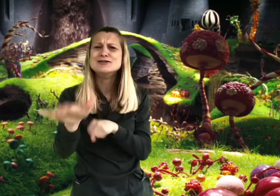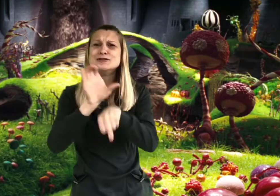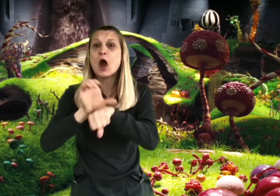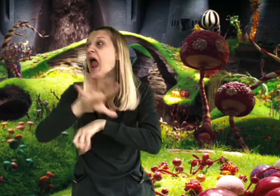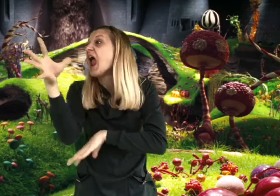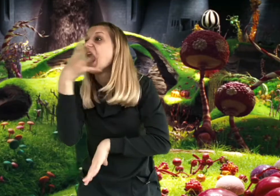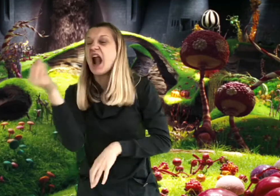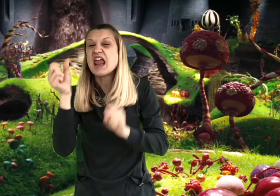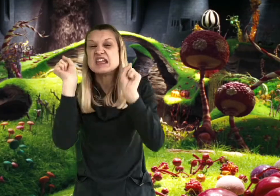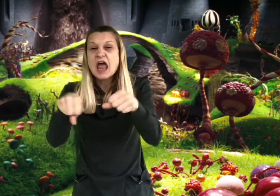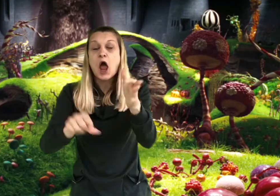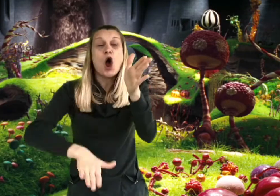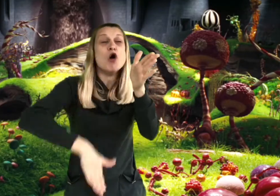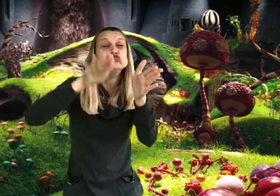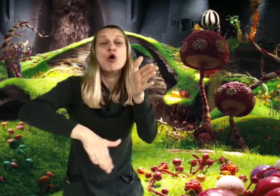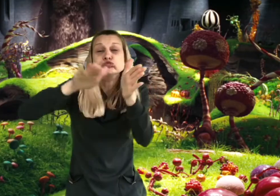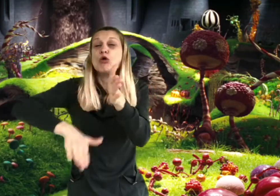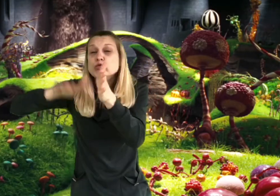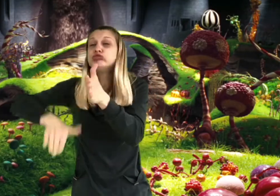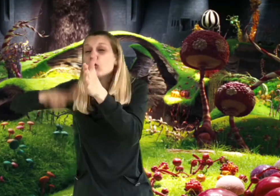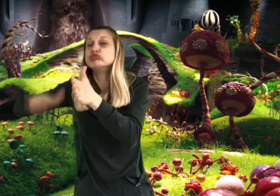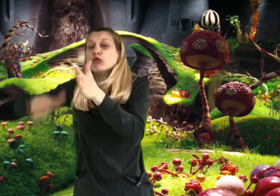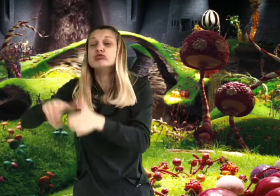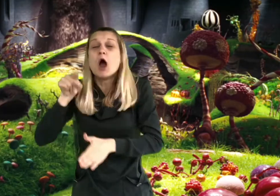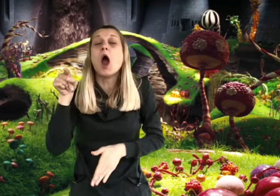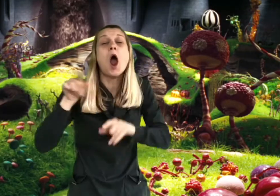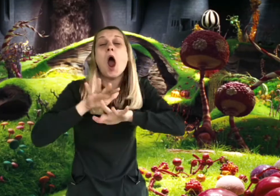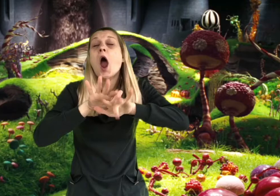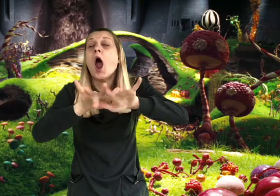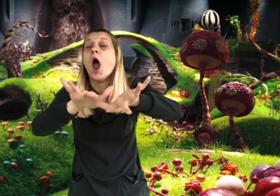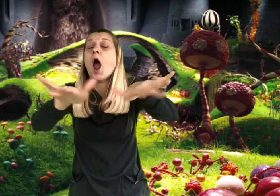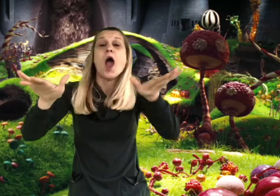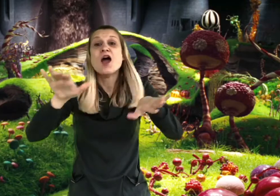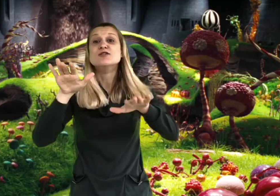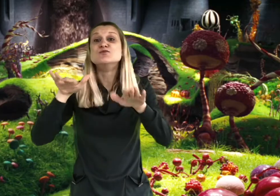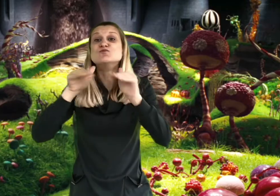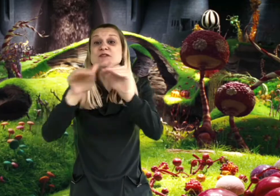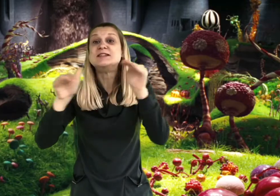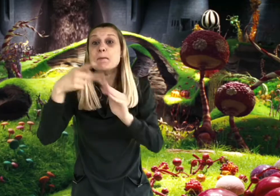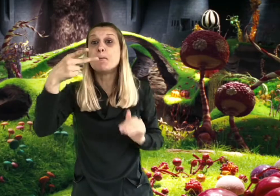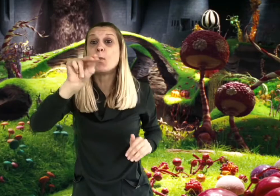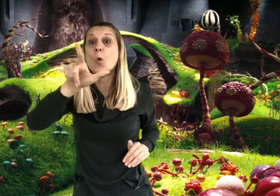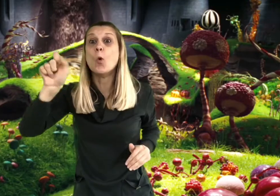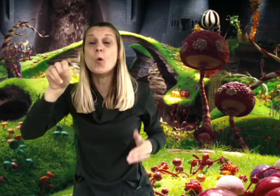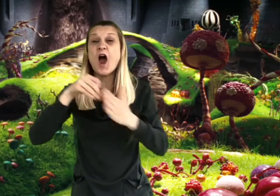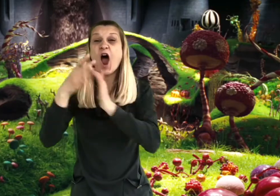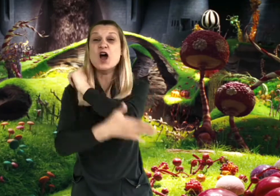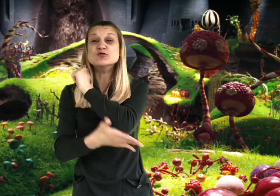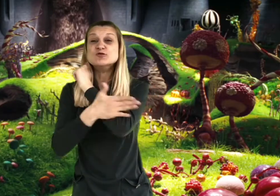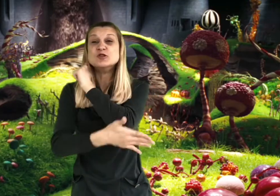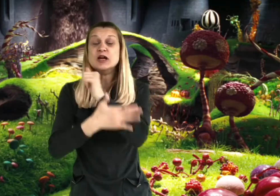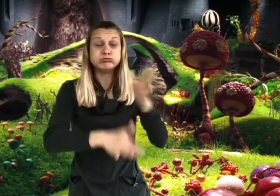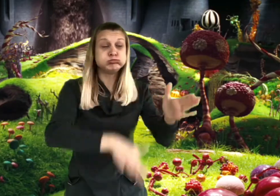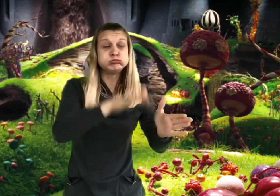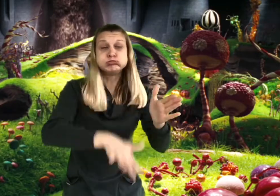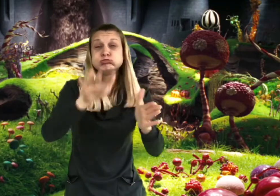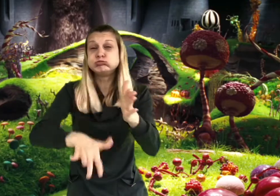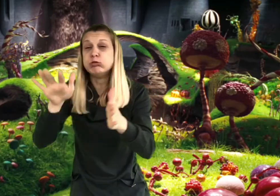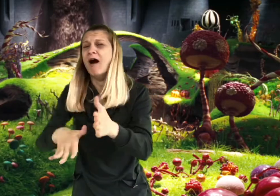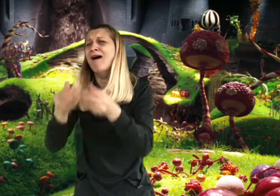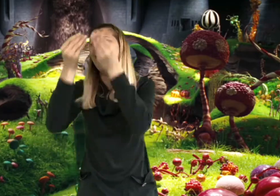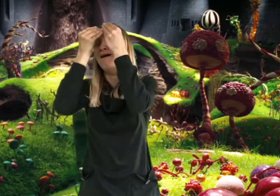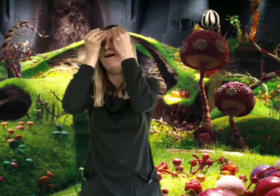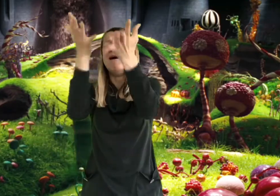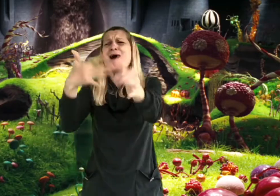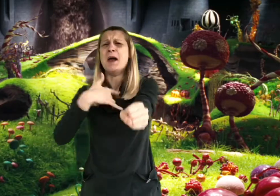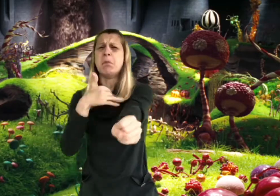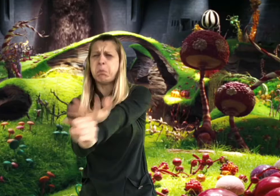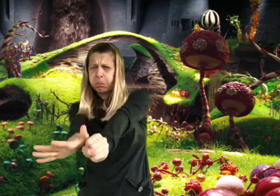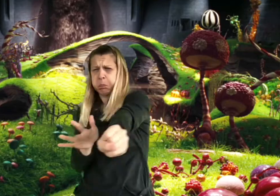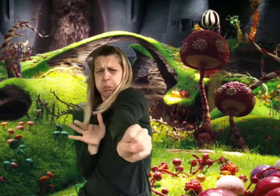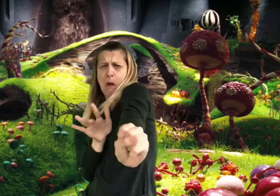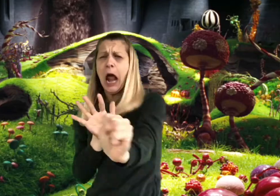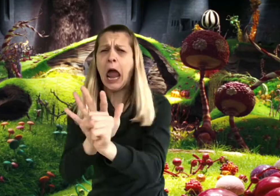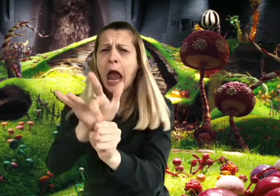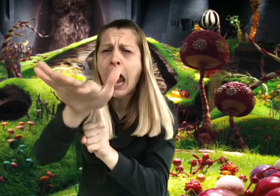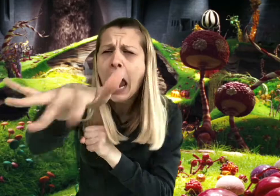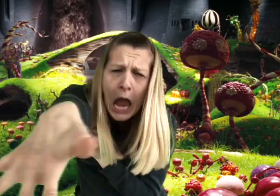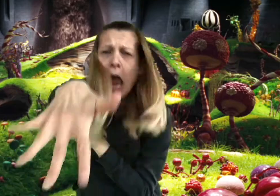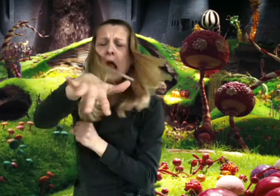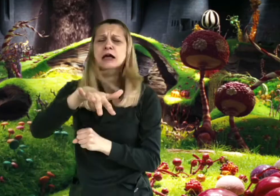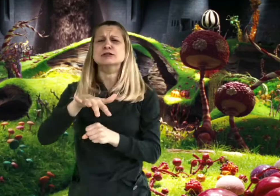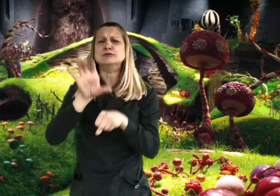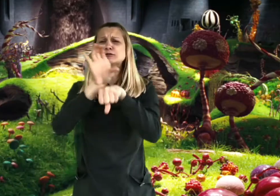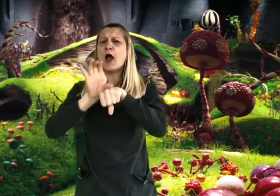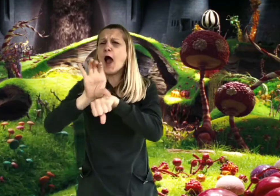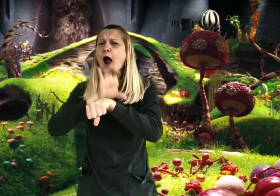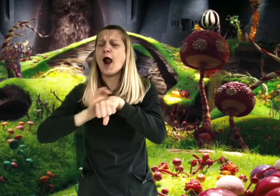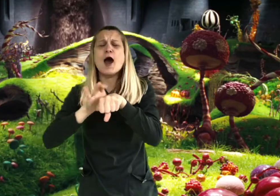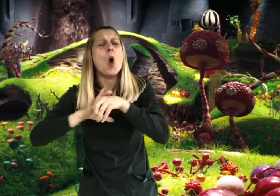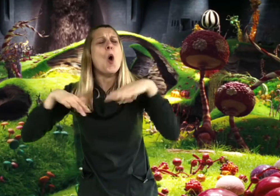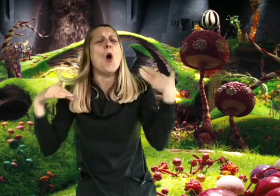And all the swimming pools as well! There is plenty of chocolate around here in the factory!